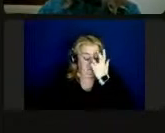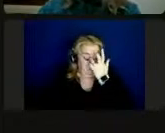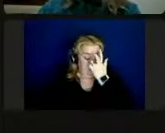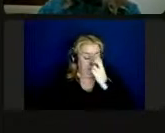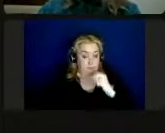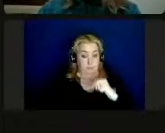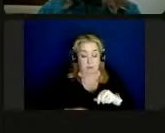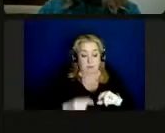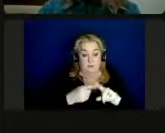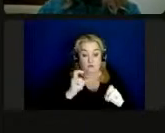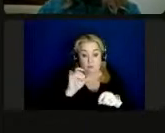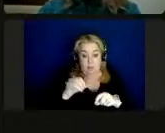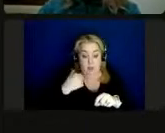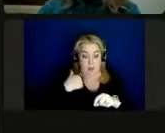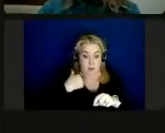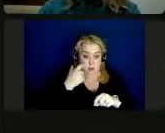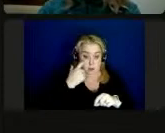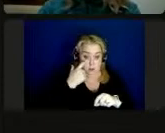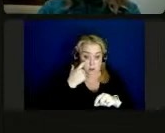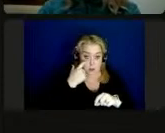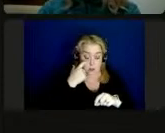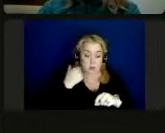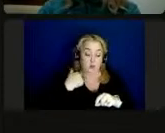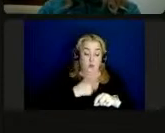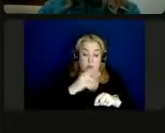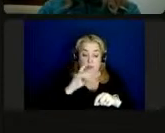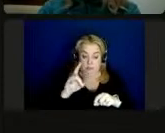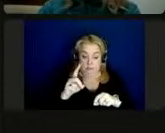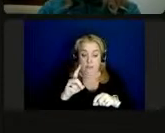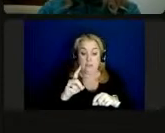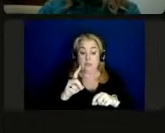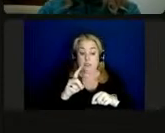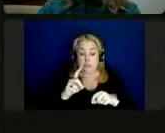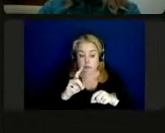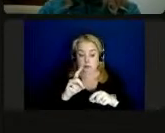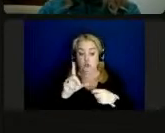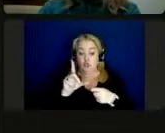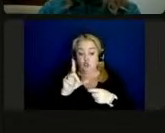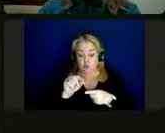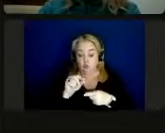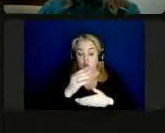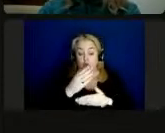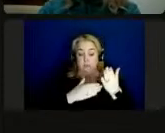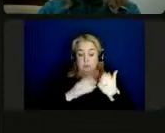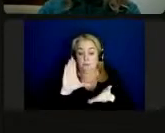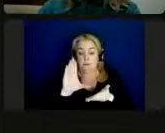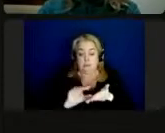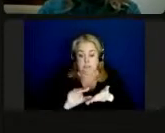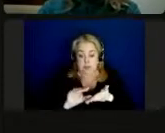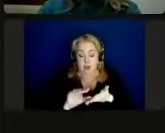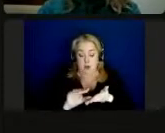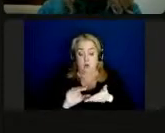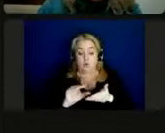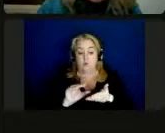IMPACT.